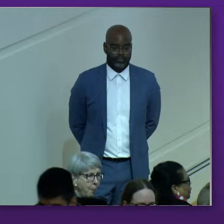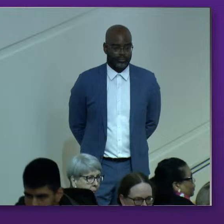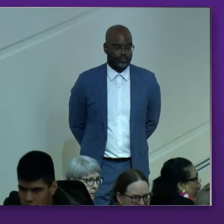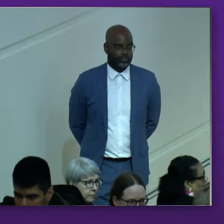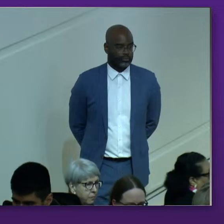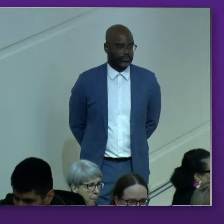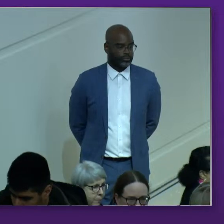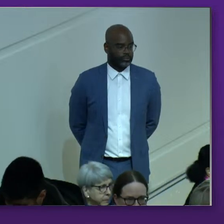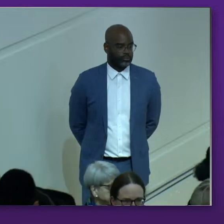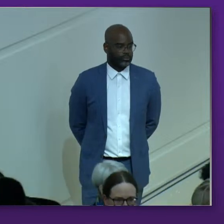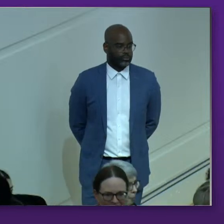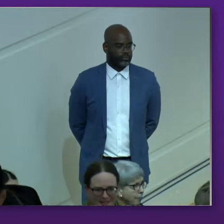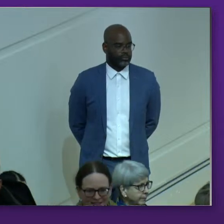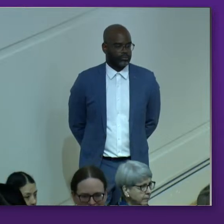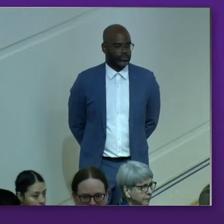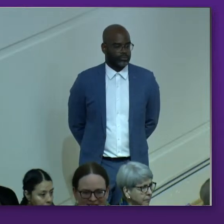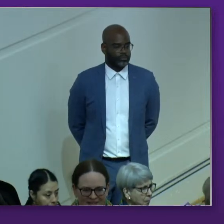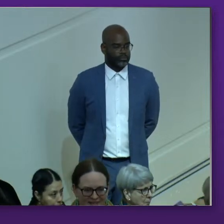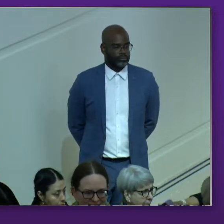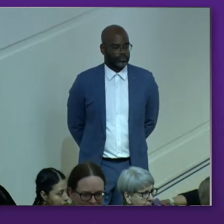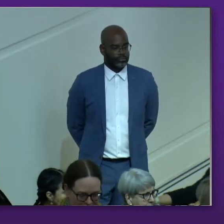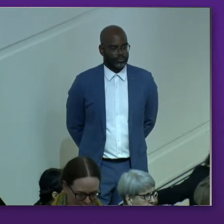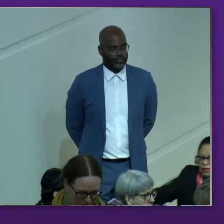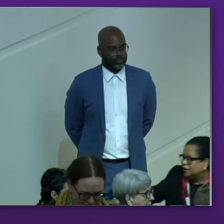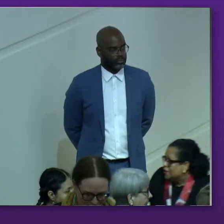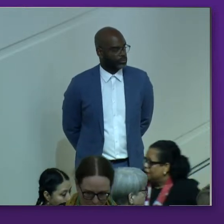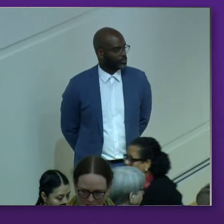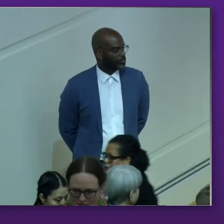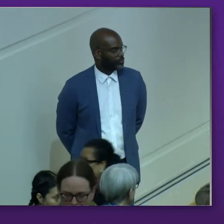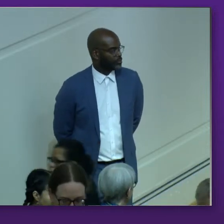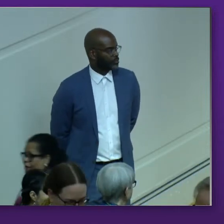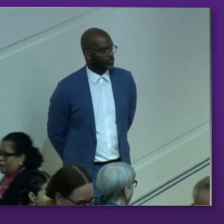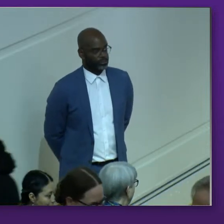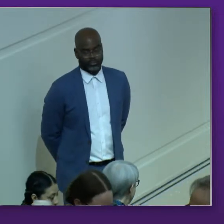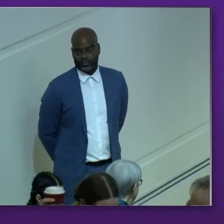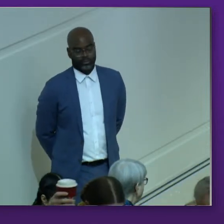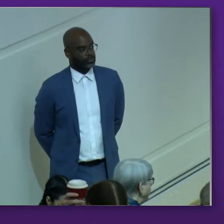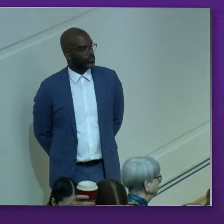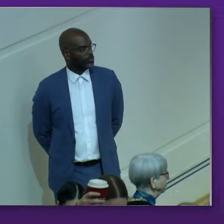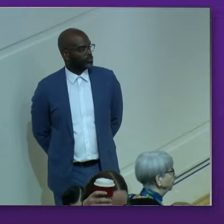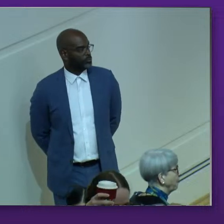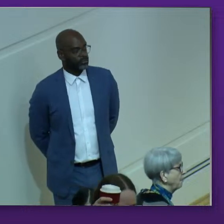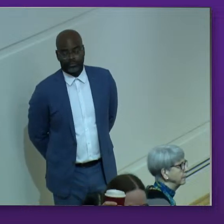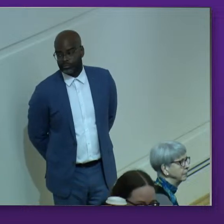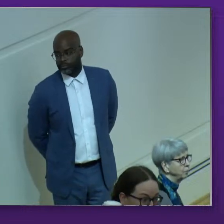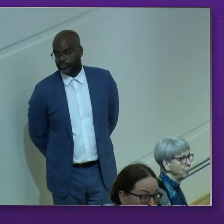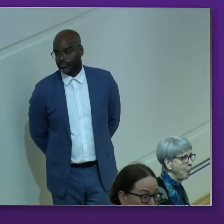MAKE THE COMMUNICATION VERY EASY AND THEY WILL COME AGAIN AND AGAIN. WILL EVEN REFER OTHER STUDENTS